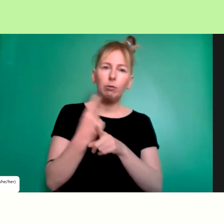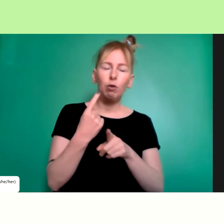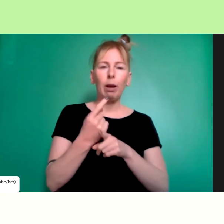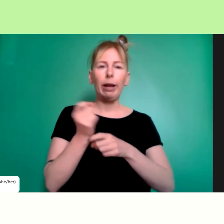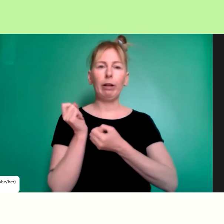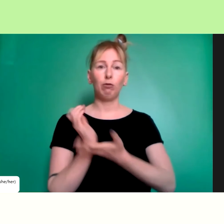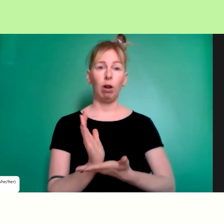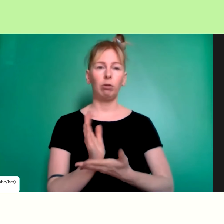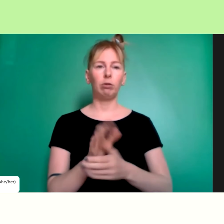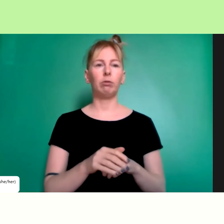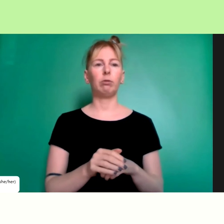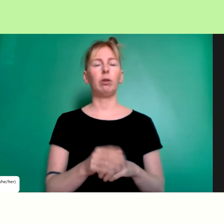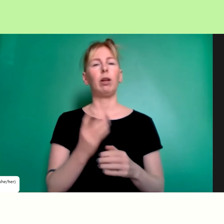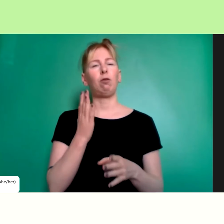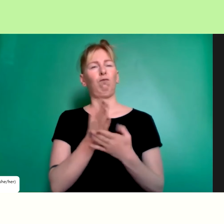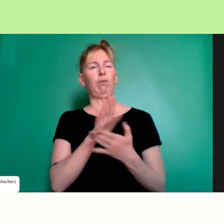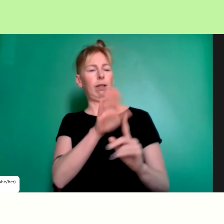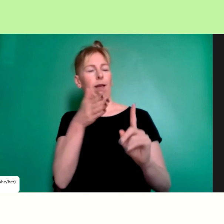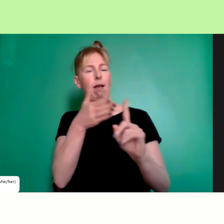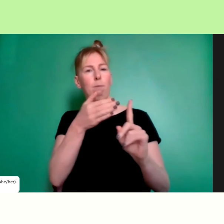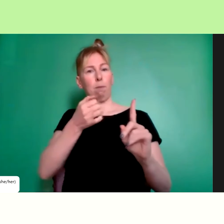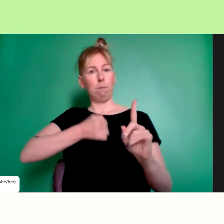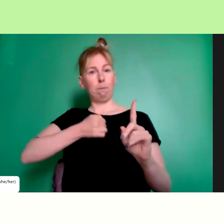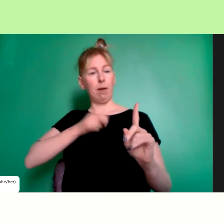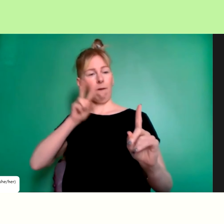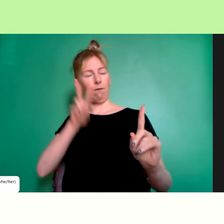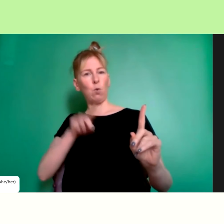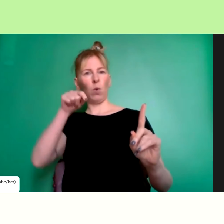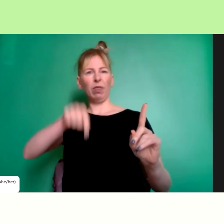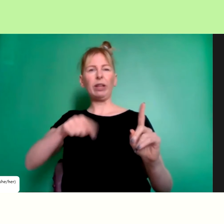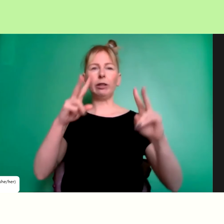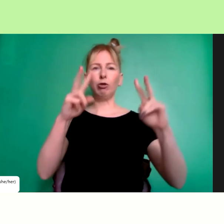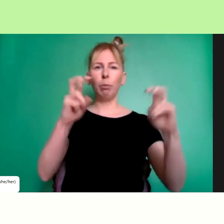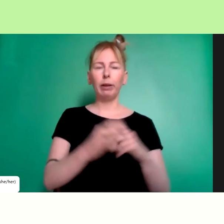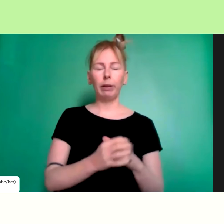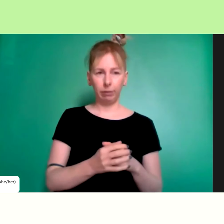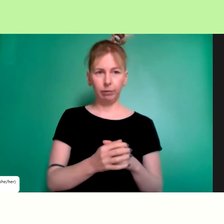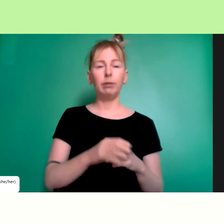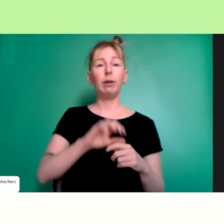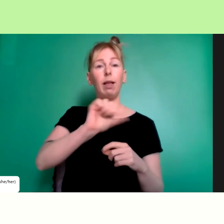would be my perspective on the theme or subject and then I'll hand over to Jack and